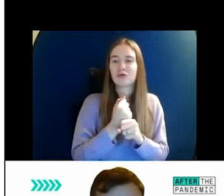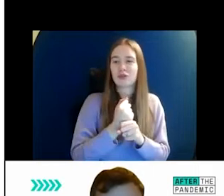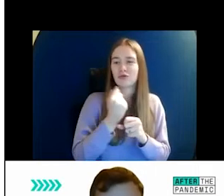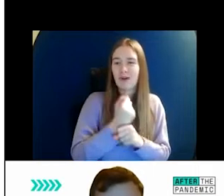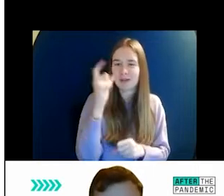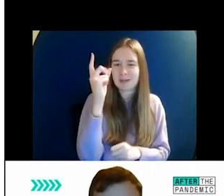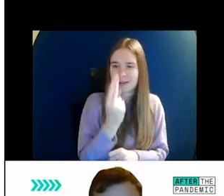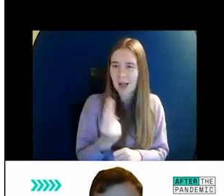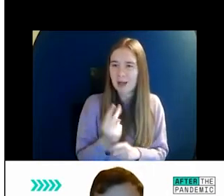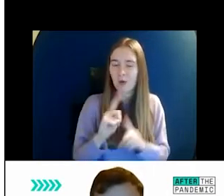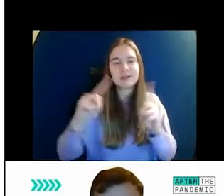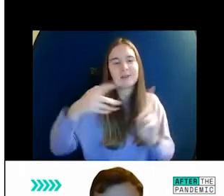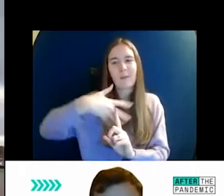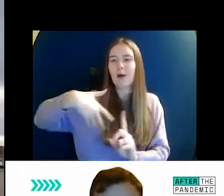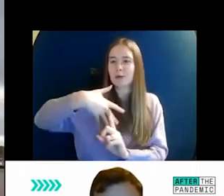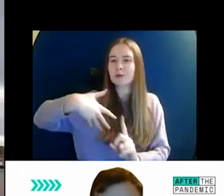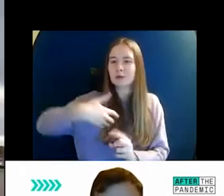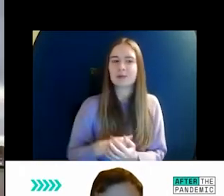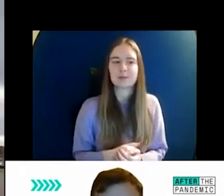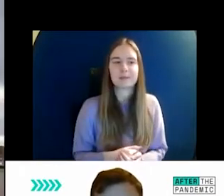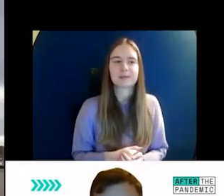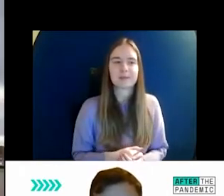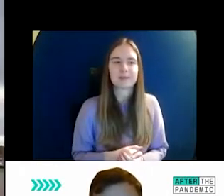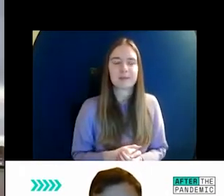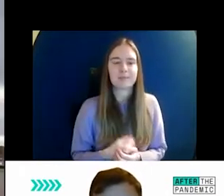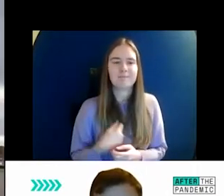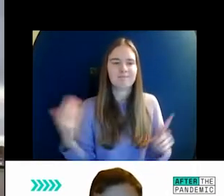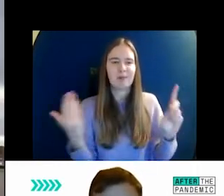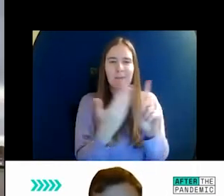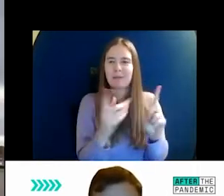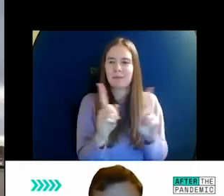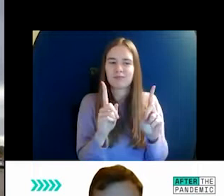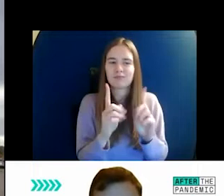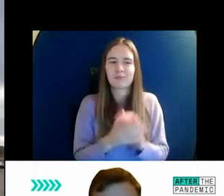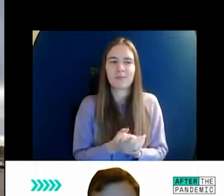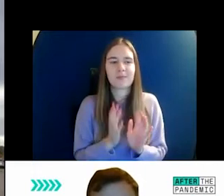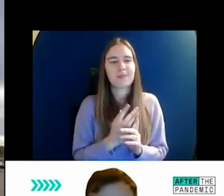are not necessarily creative. And our mission statement is about how we rethink our environment,